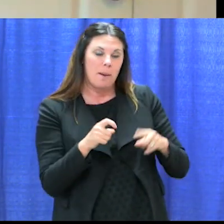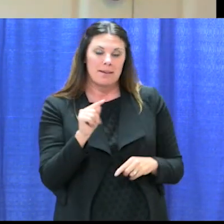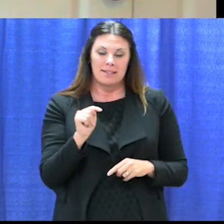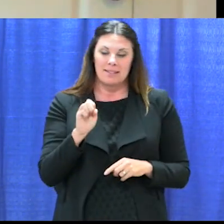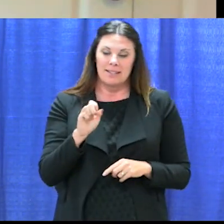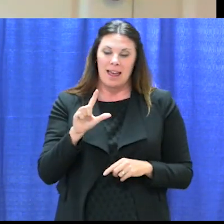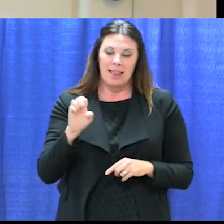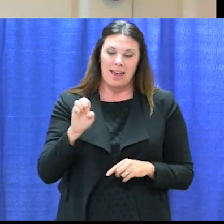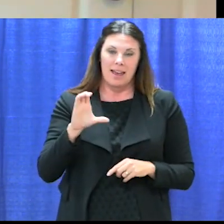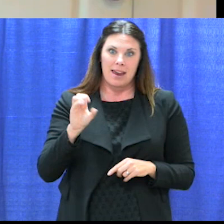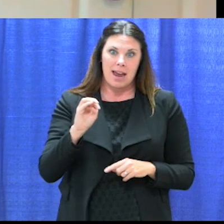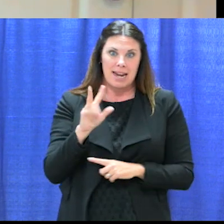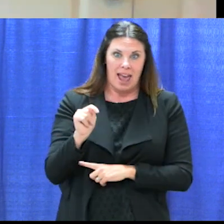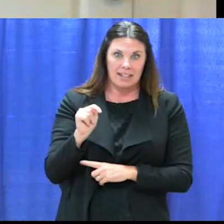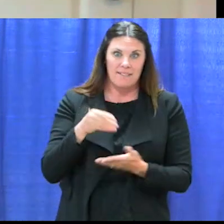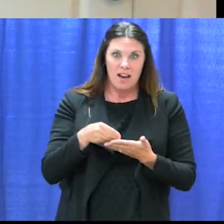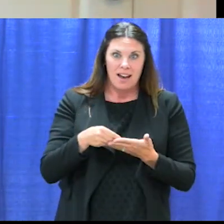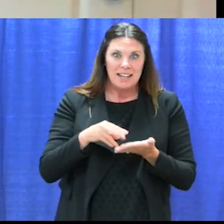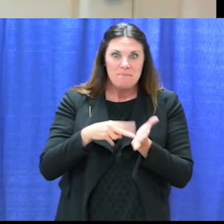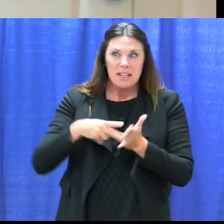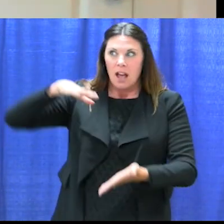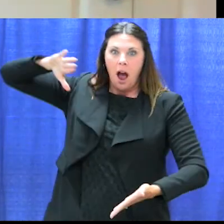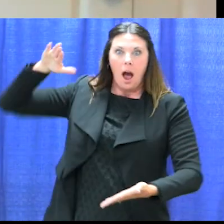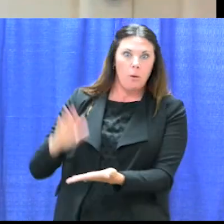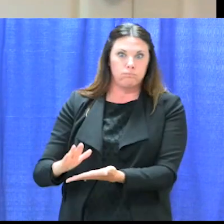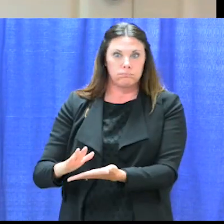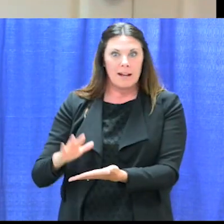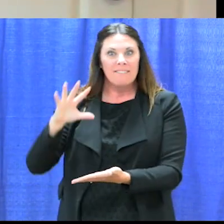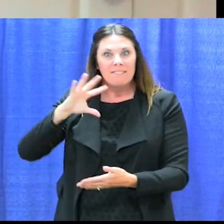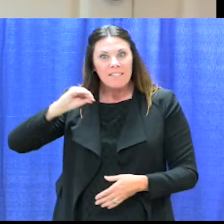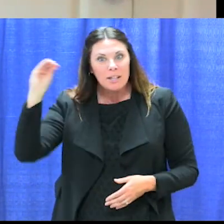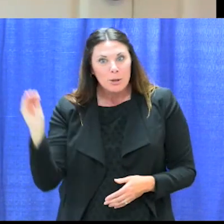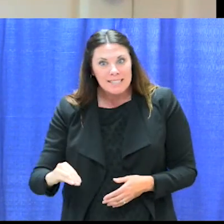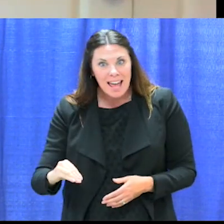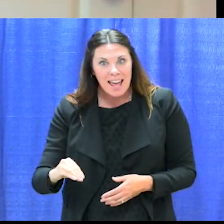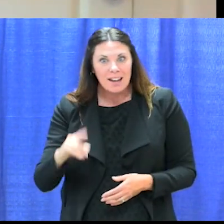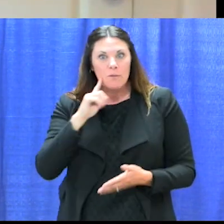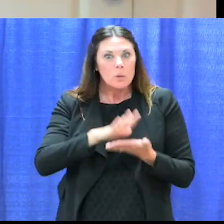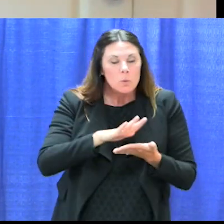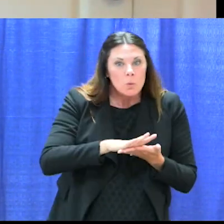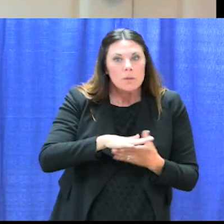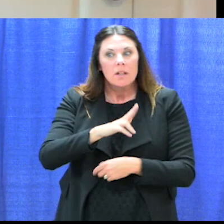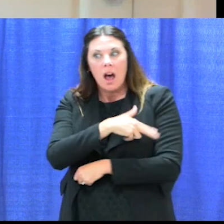This fund provides a 50% discount for broadband to schools, libraries, hospitals and other nonprofits.